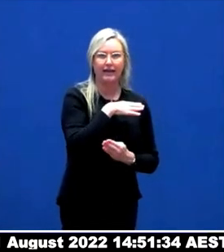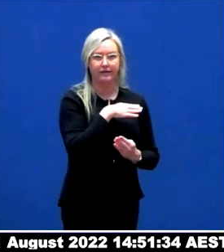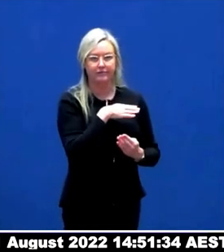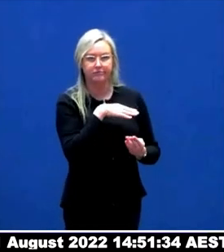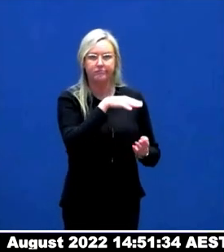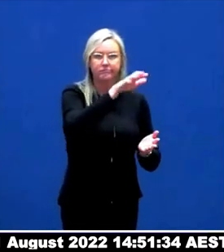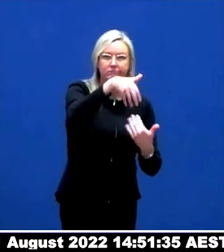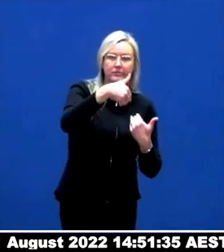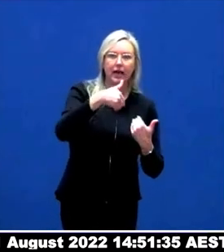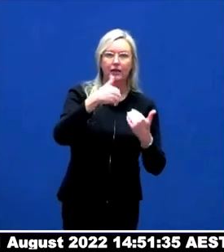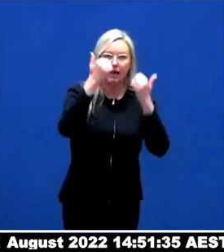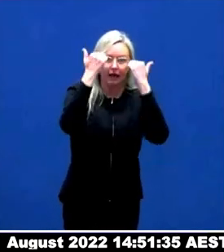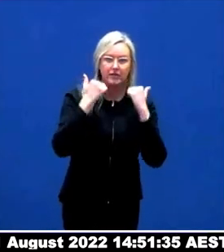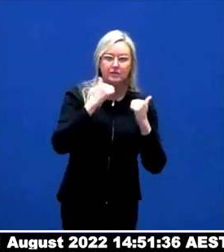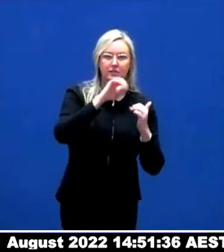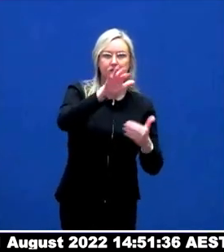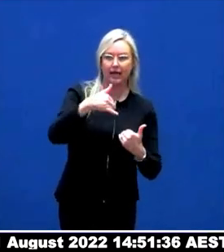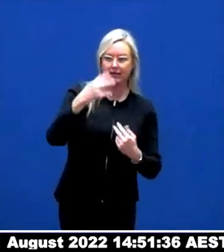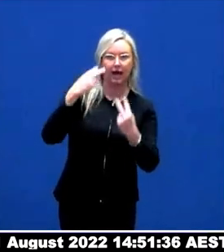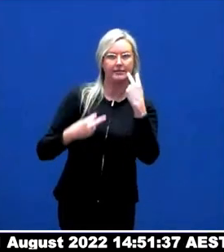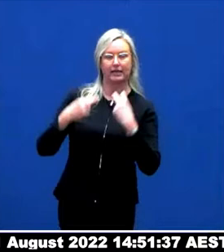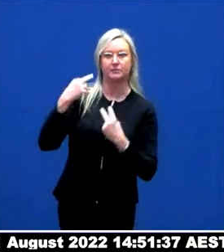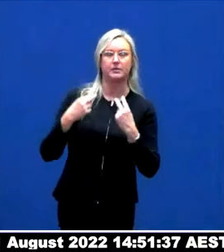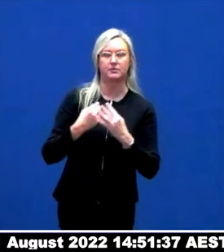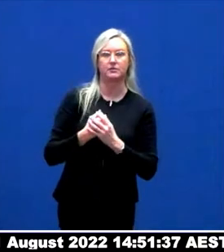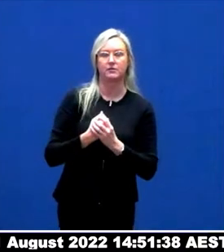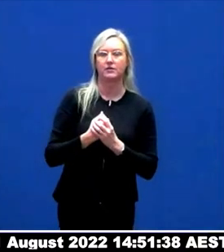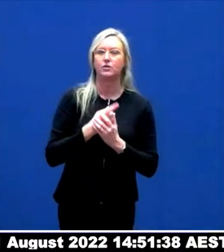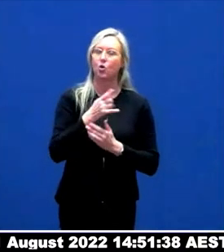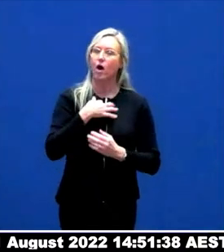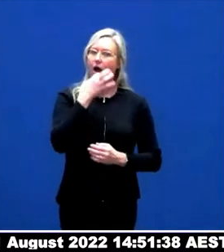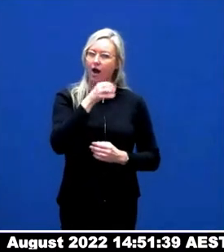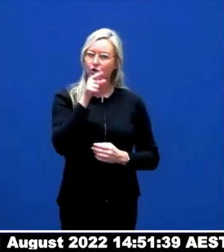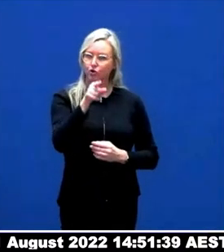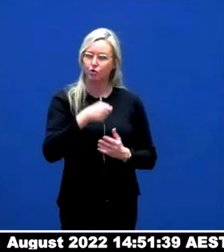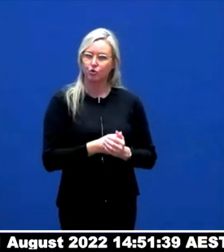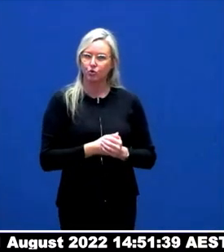Now, my question is how is the availability - the potential availability of funding under